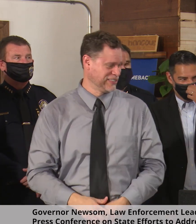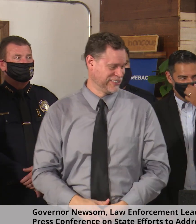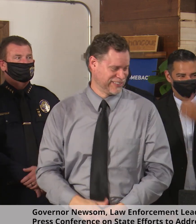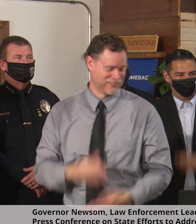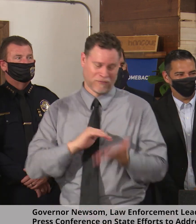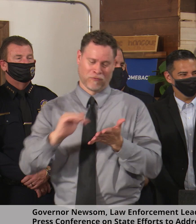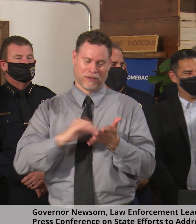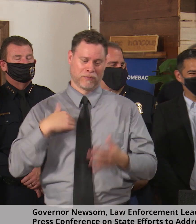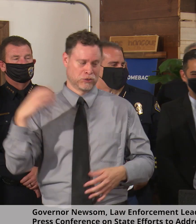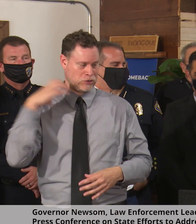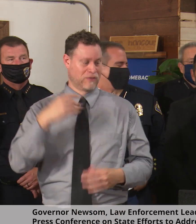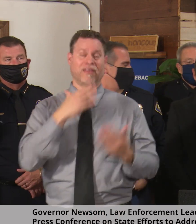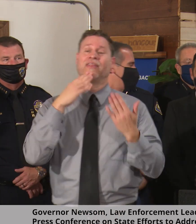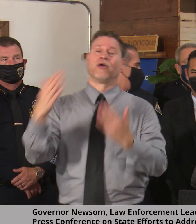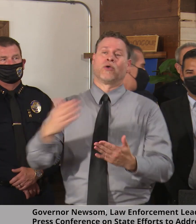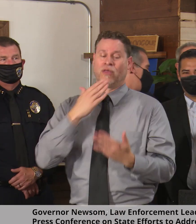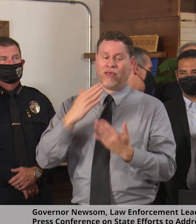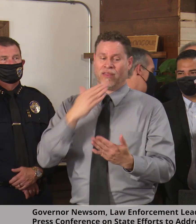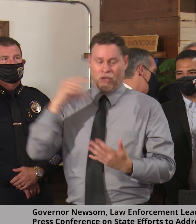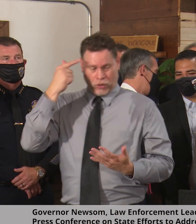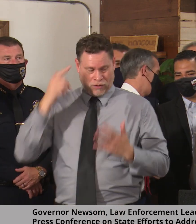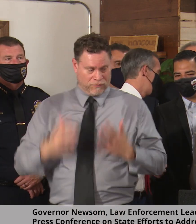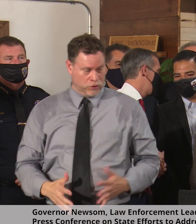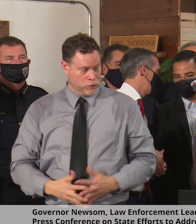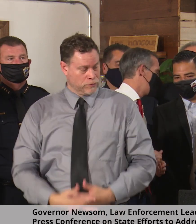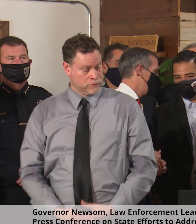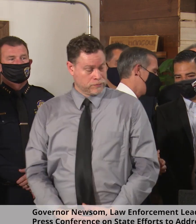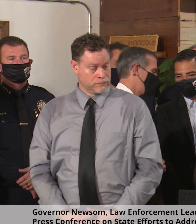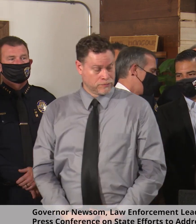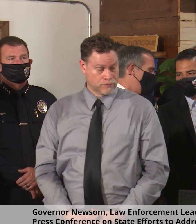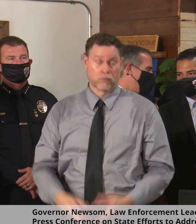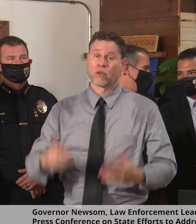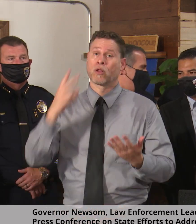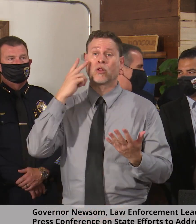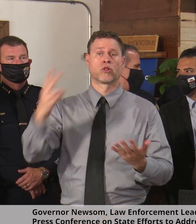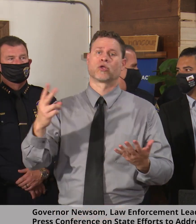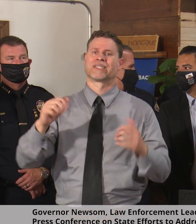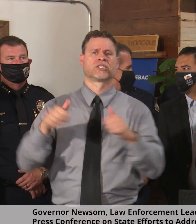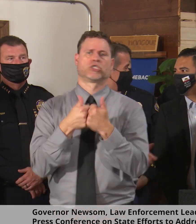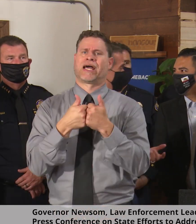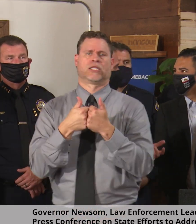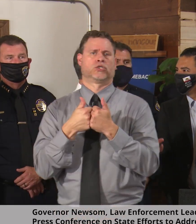me. Thank you. Thank you governor. Look I mean it's a challenge but we are committed